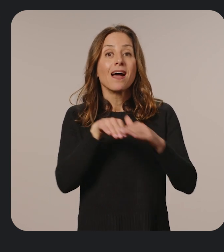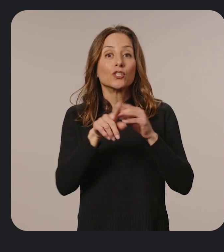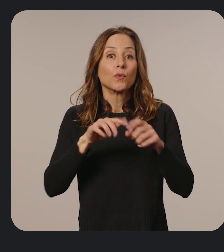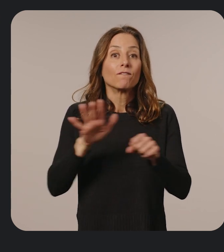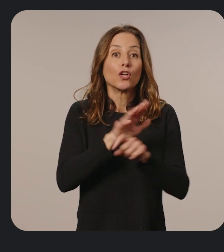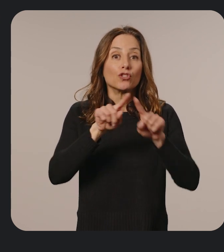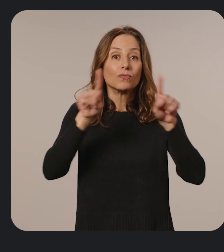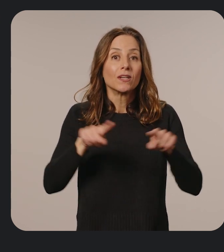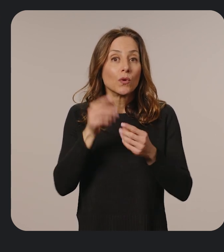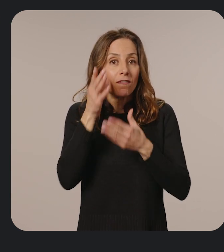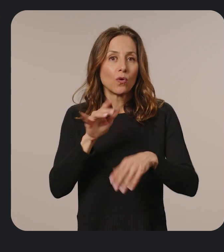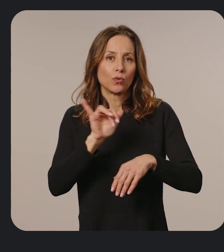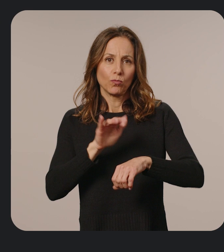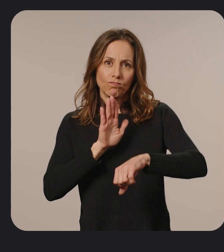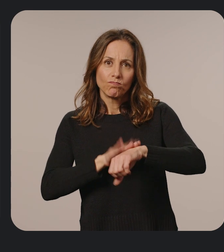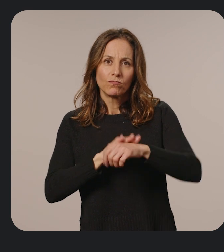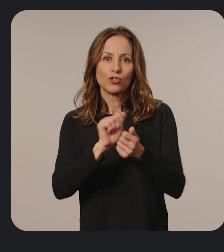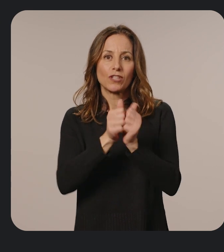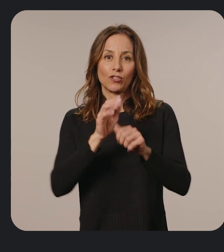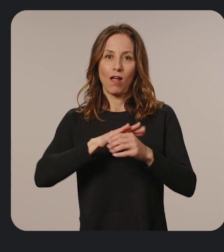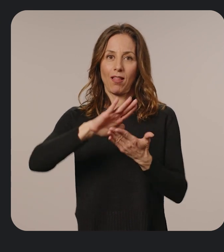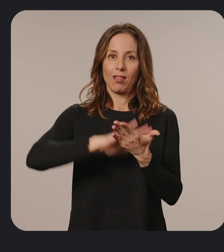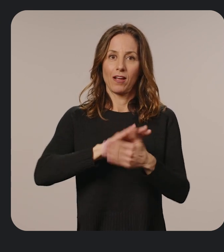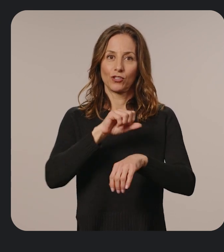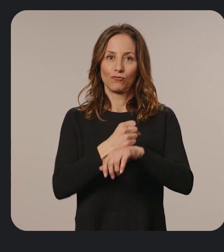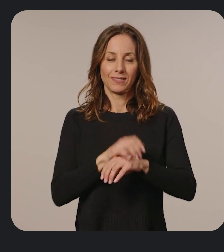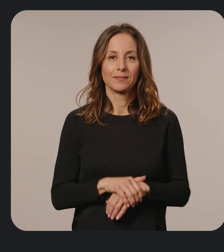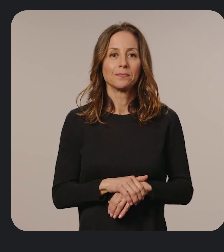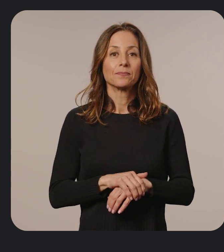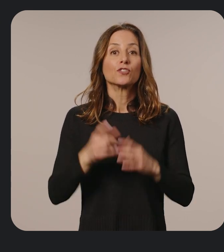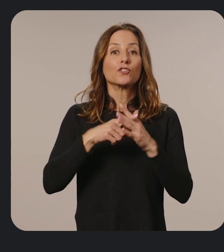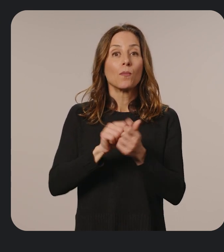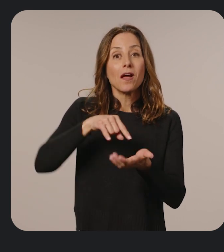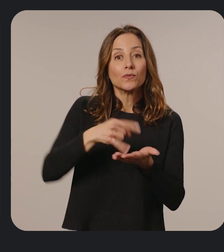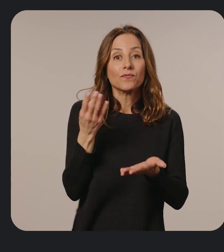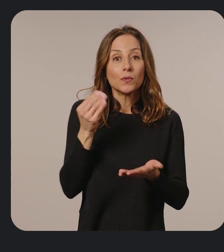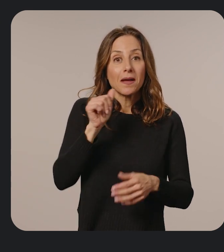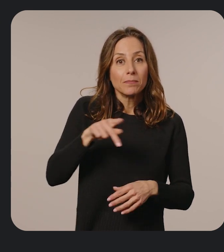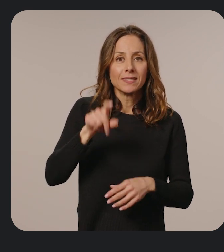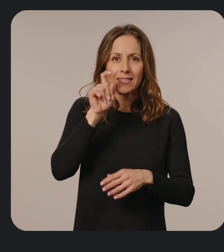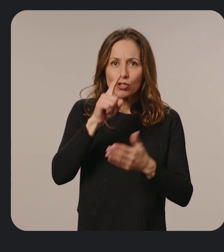Access to full screen notifications are also changing on the lockscreen. Starting in Android 14, apps need